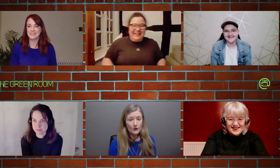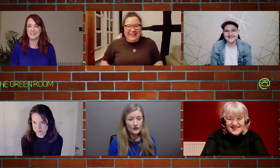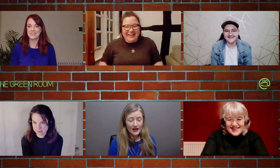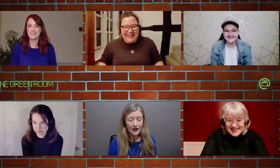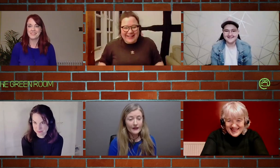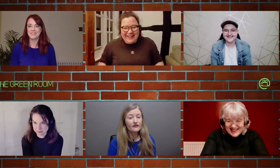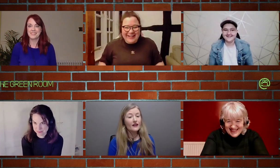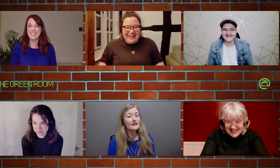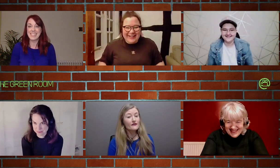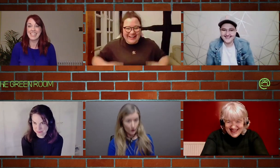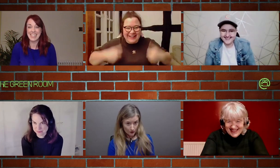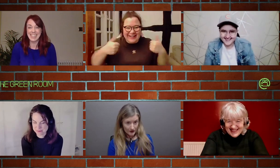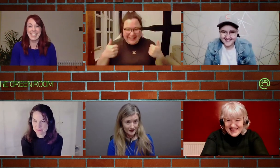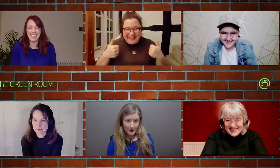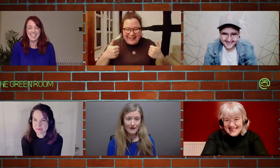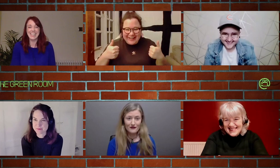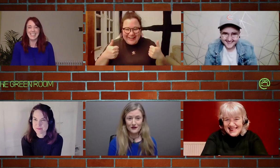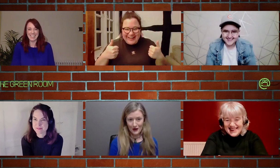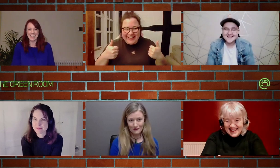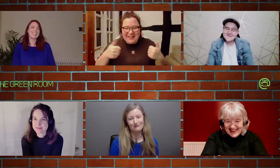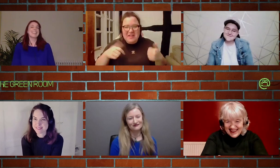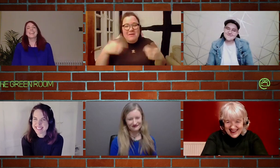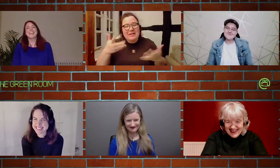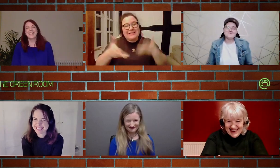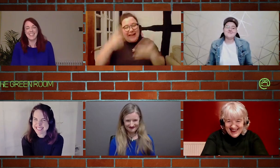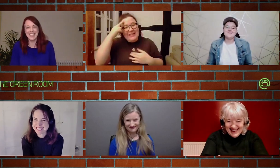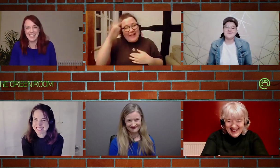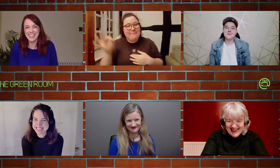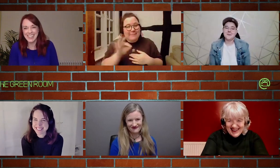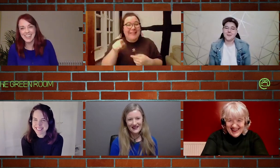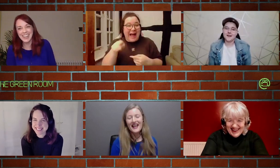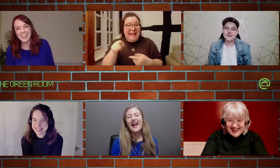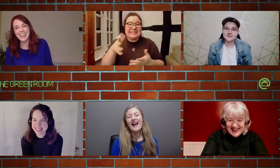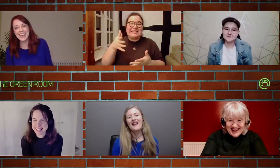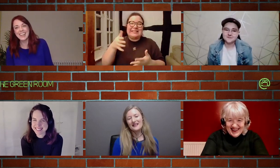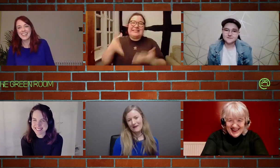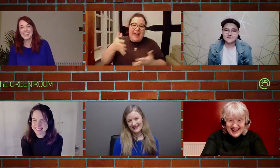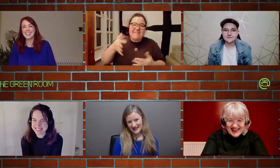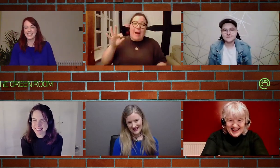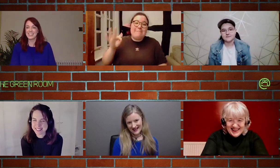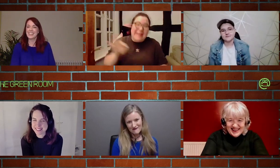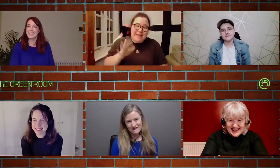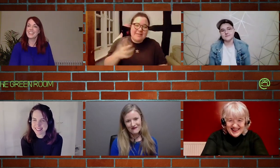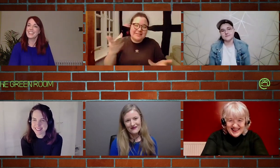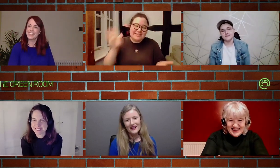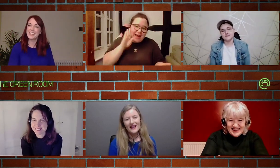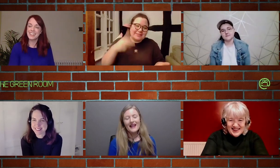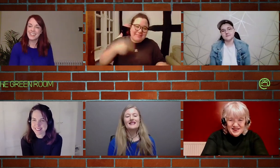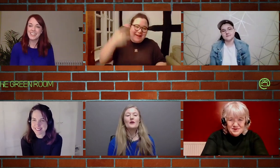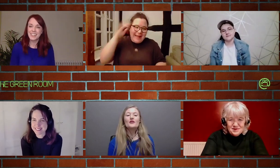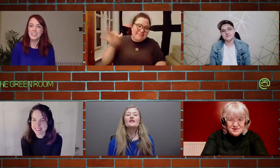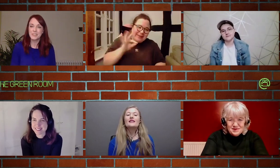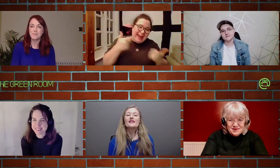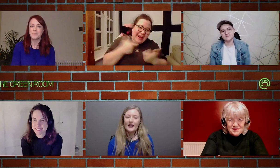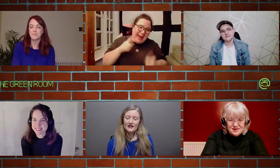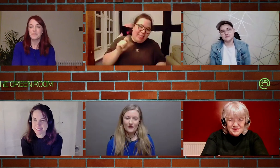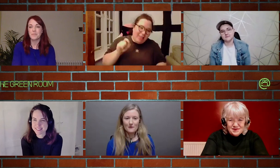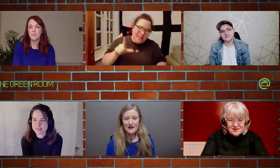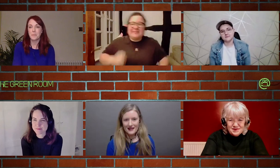down. It flies forwards I'll have you know. That's my sign name. It's also the sign for bee.